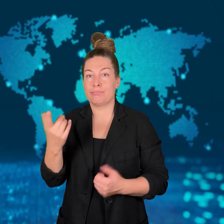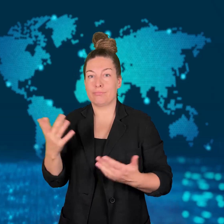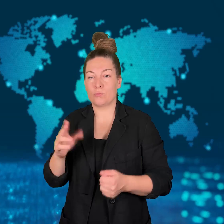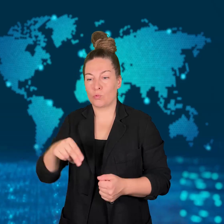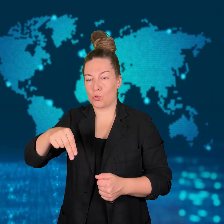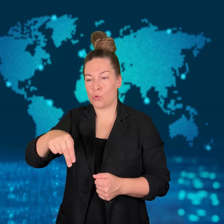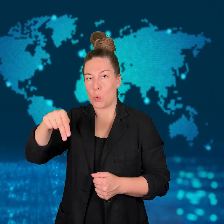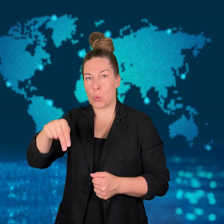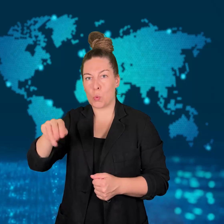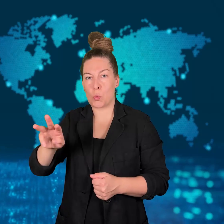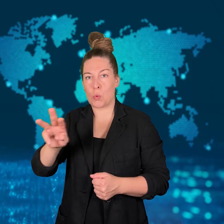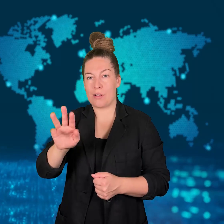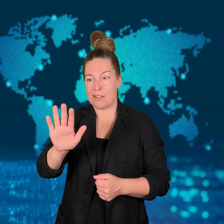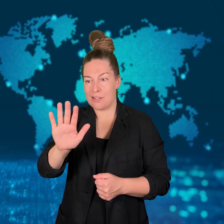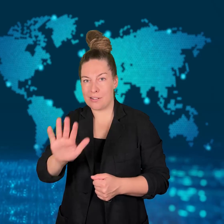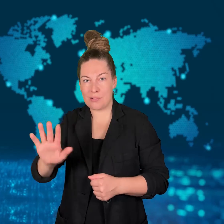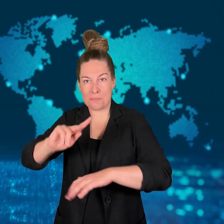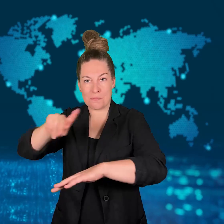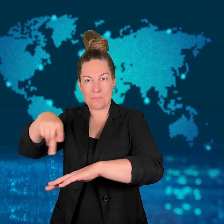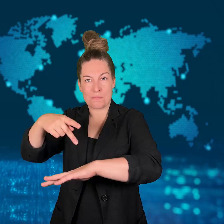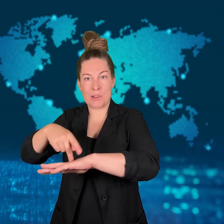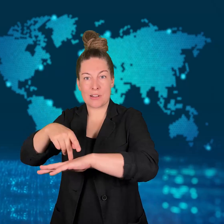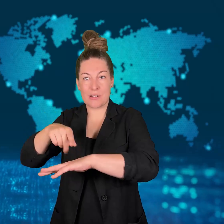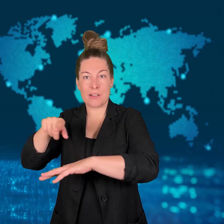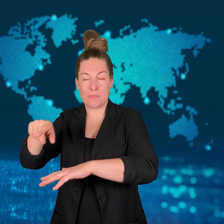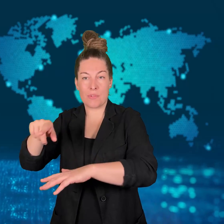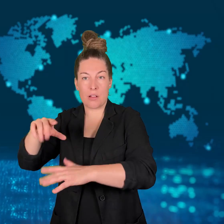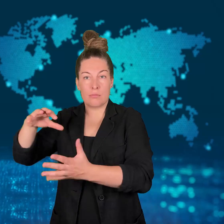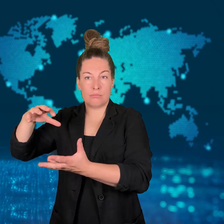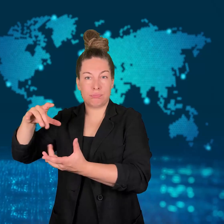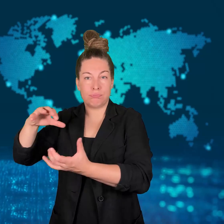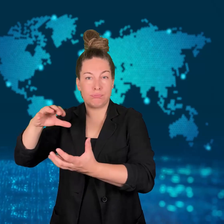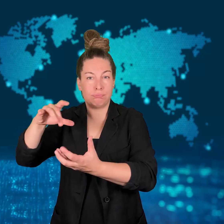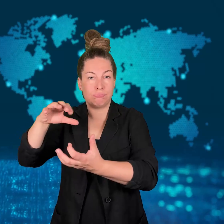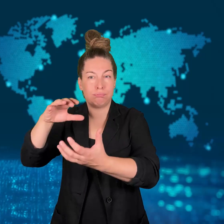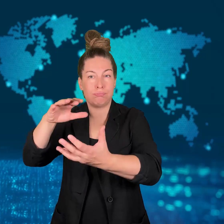the northwestern Philippines into the South China Sea.